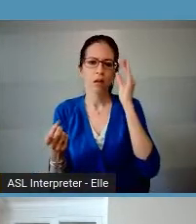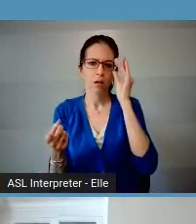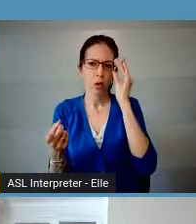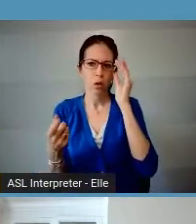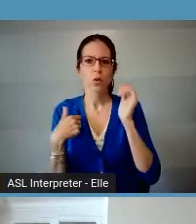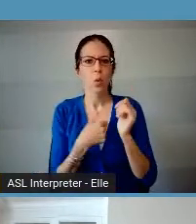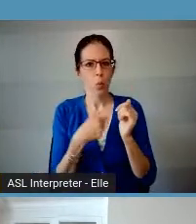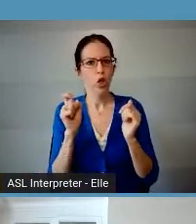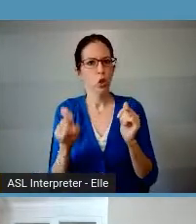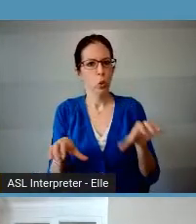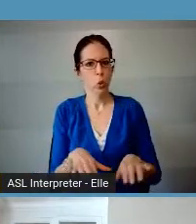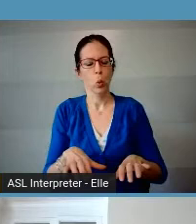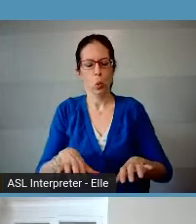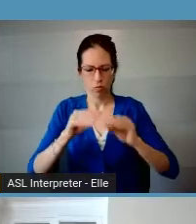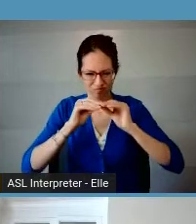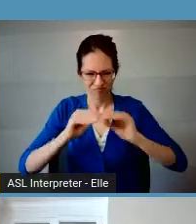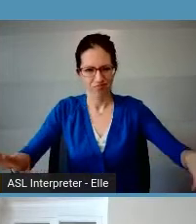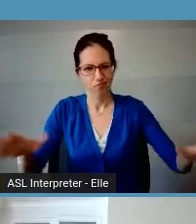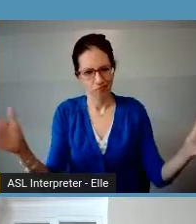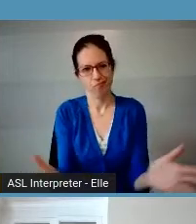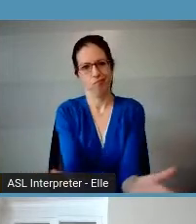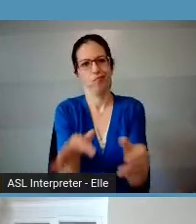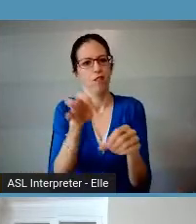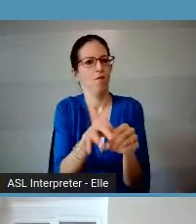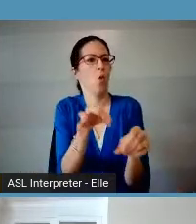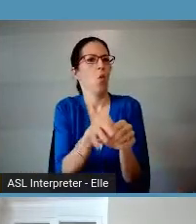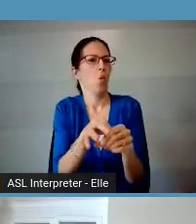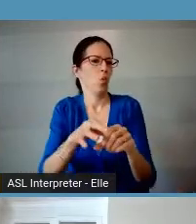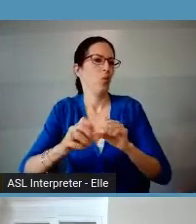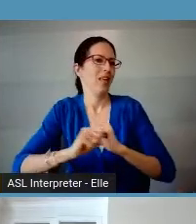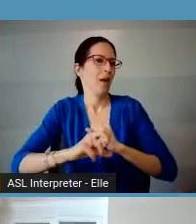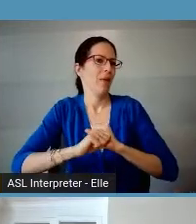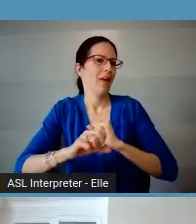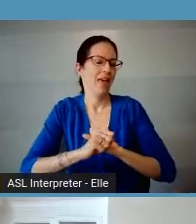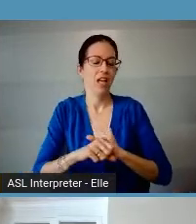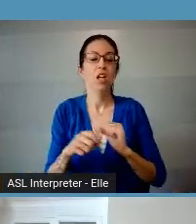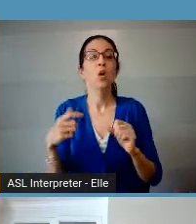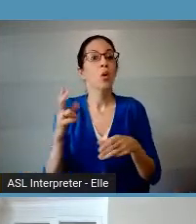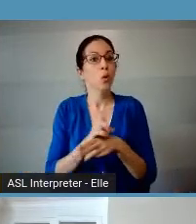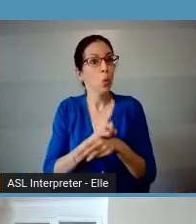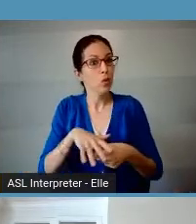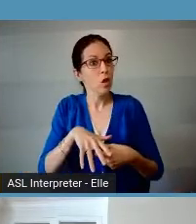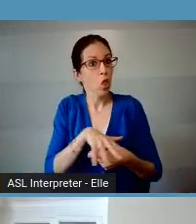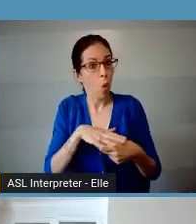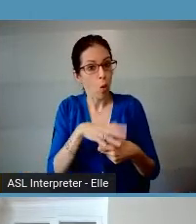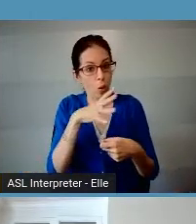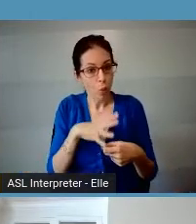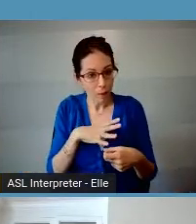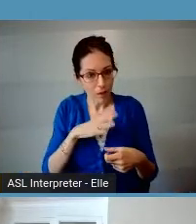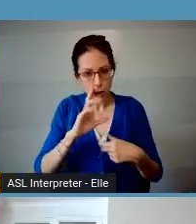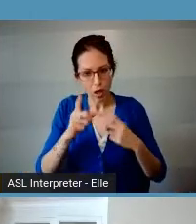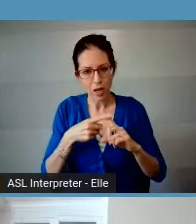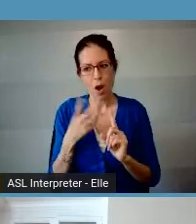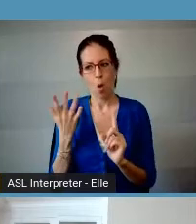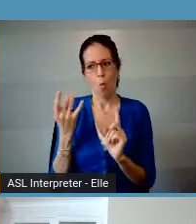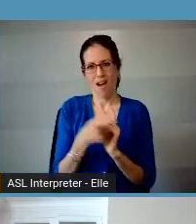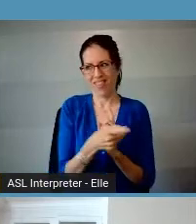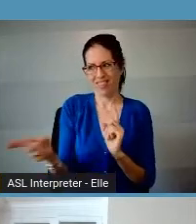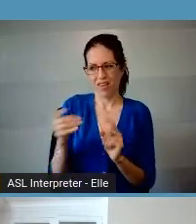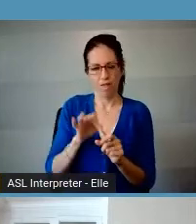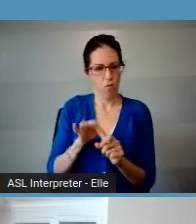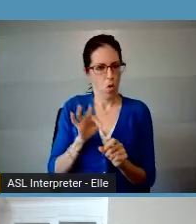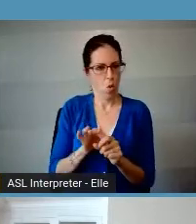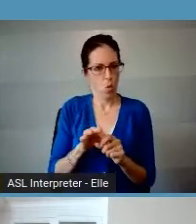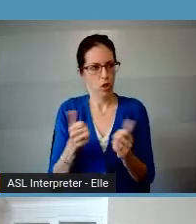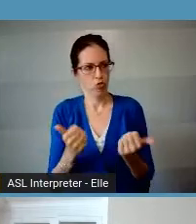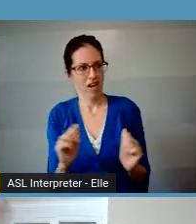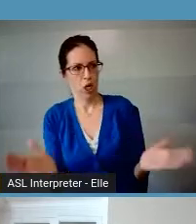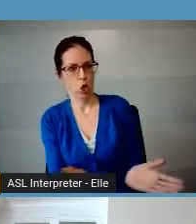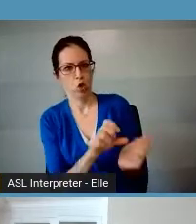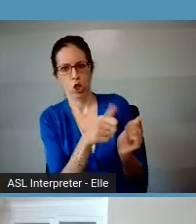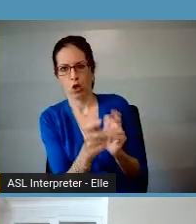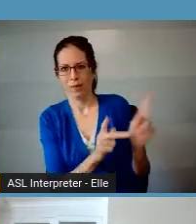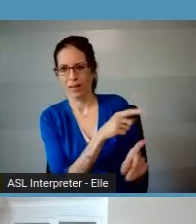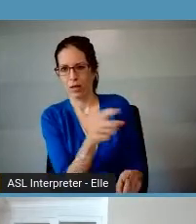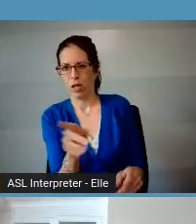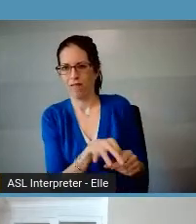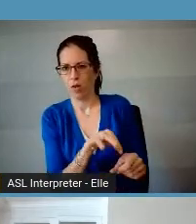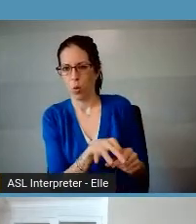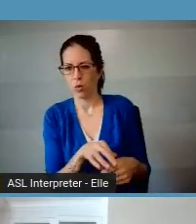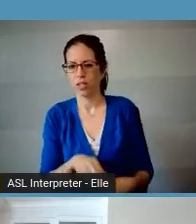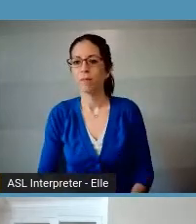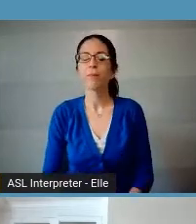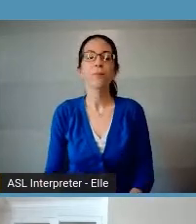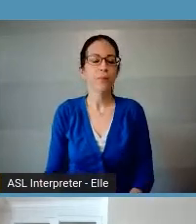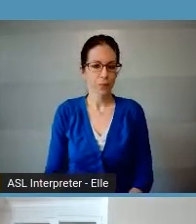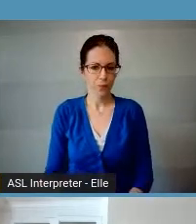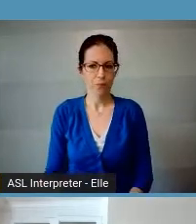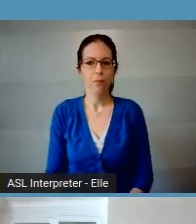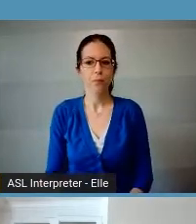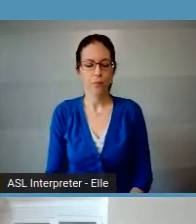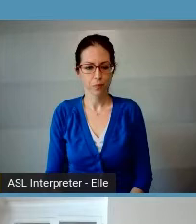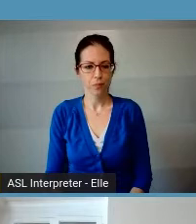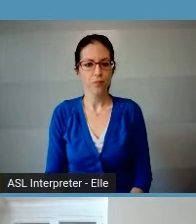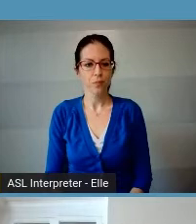that features local women why they encourage others to vote. So we had women do these self